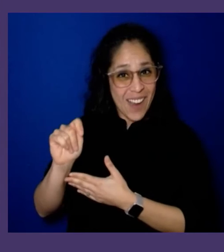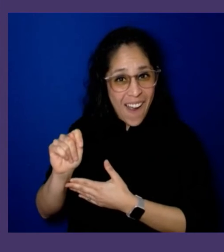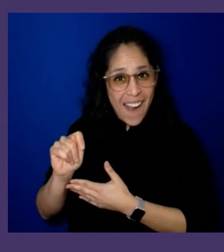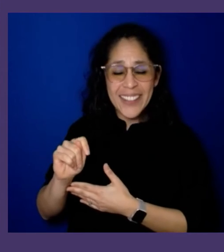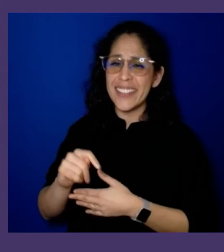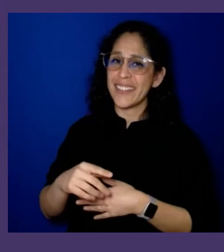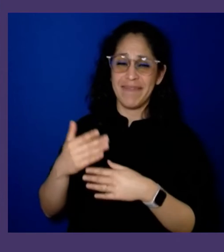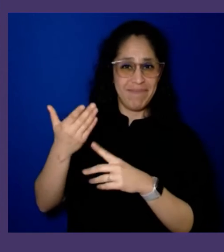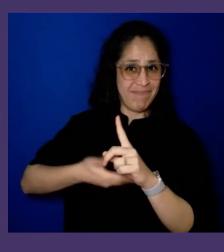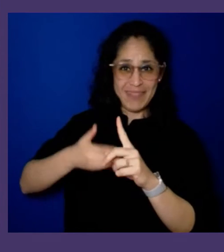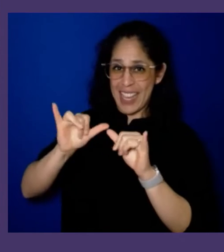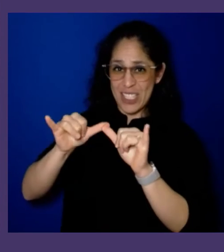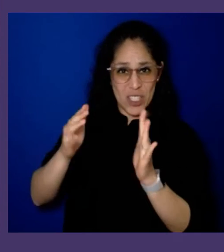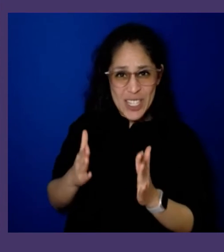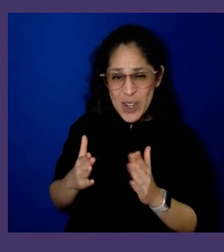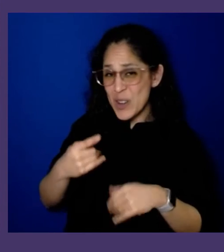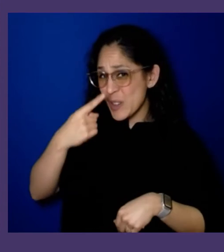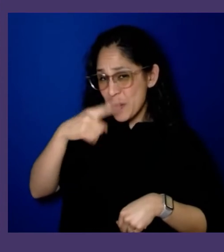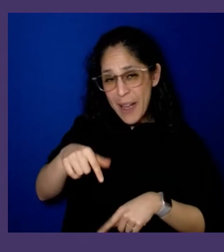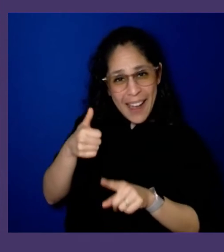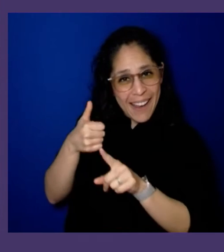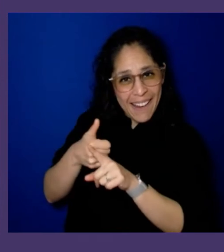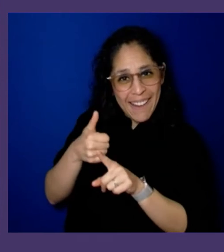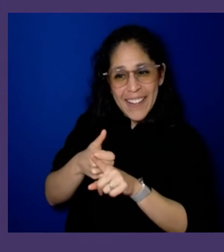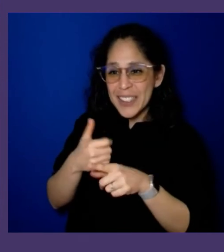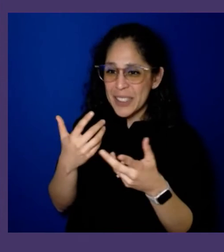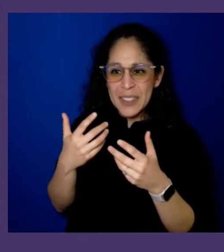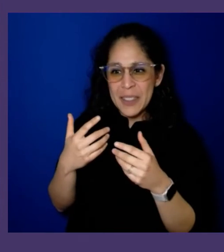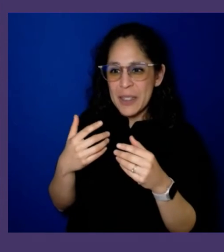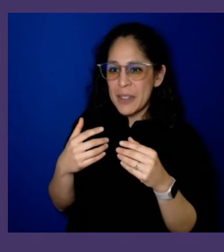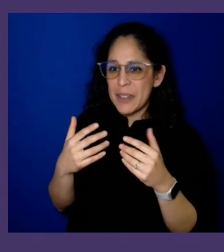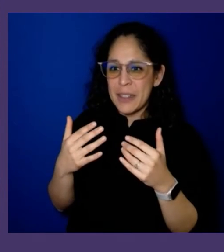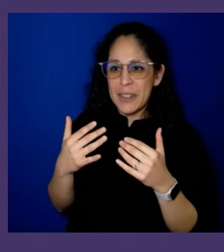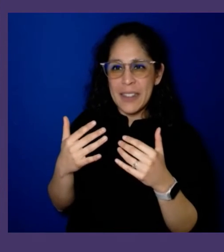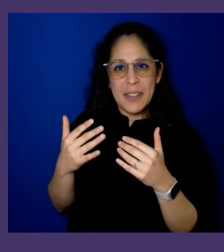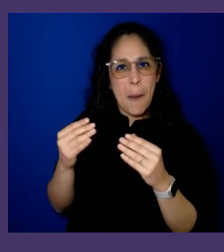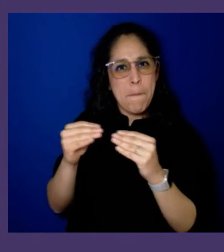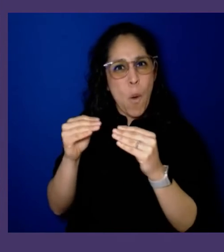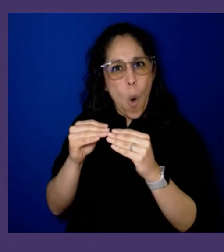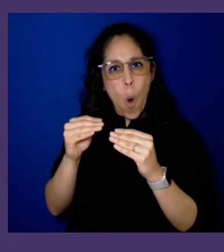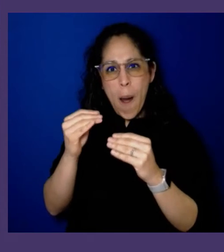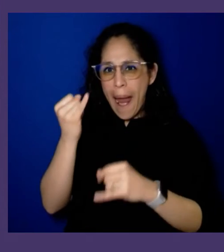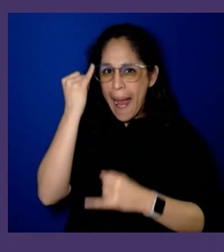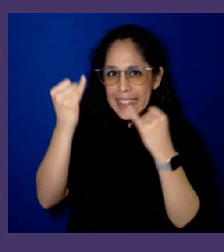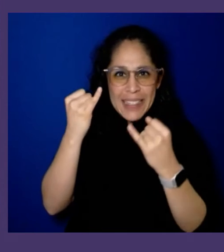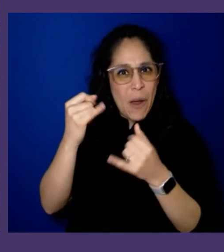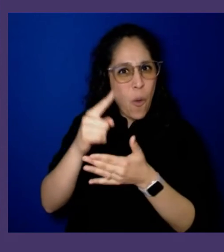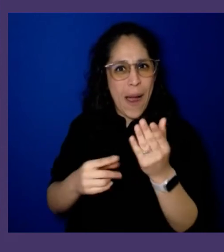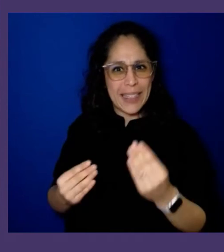can you give an idea of what inspired you to get involved with this project and